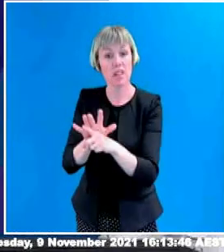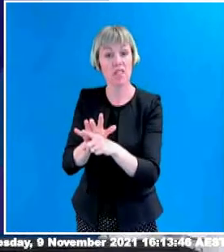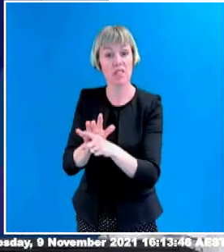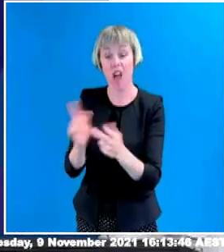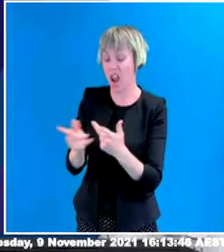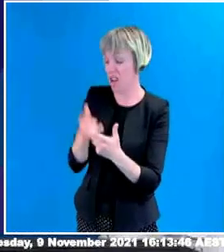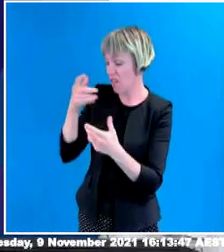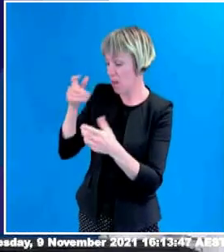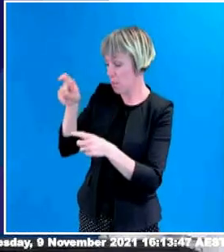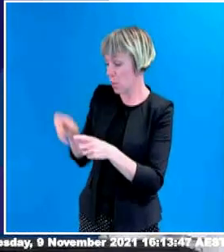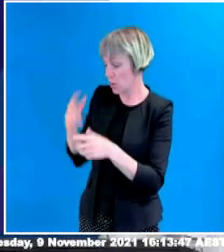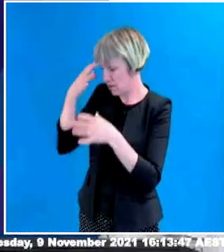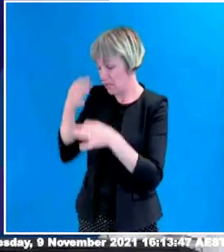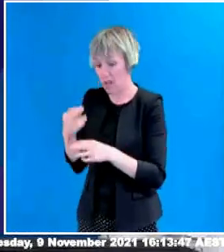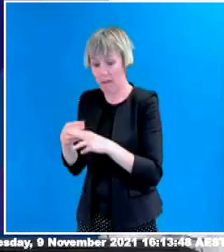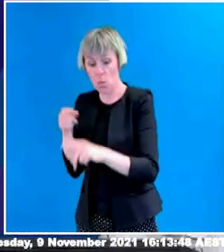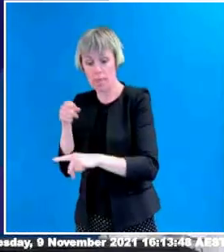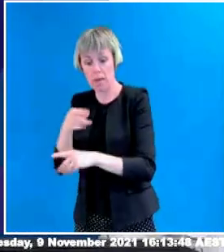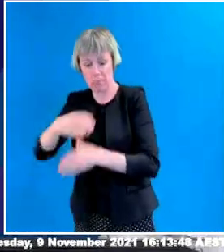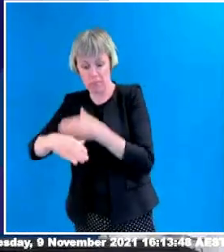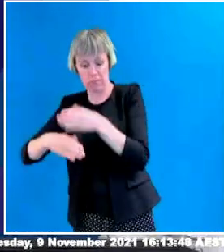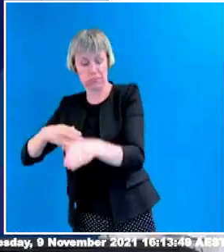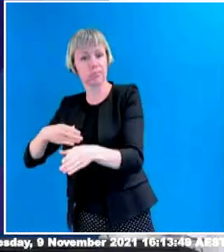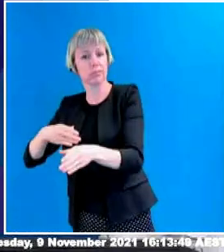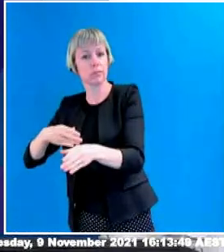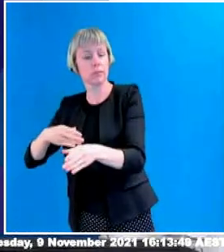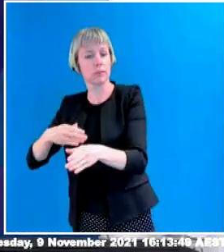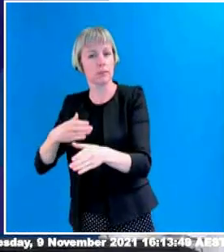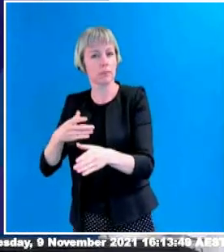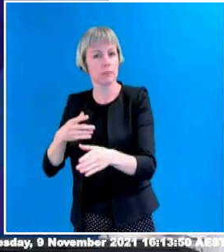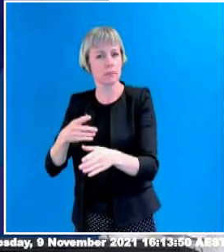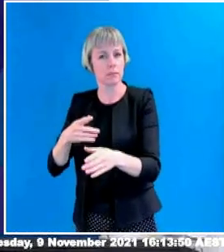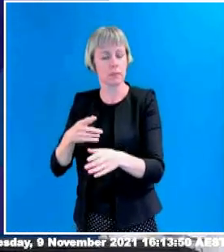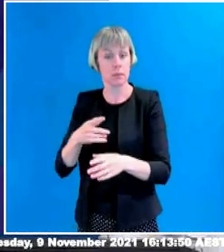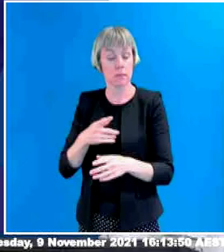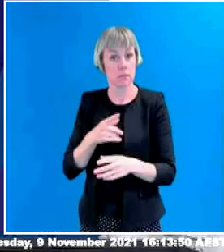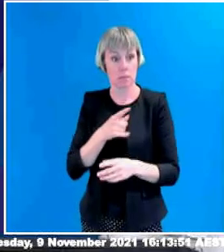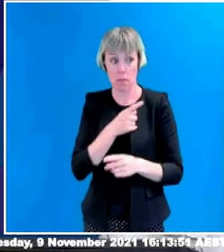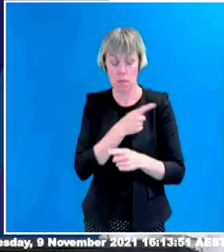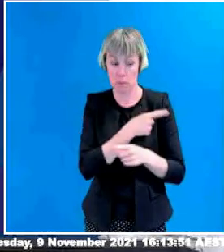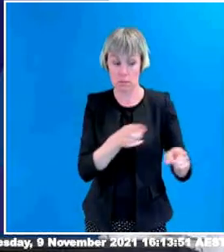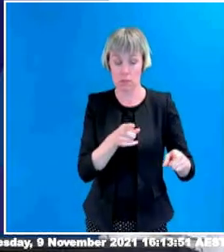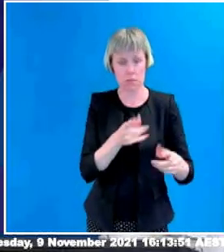So how do you reconcile that view with Australia's position that the